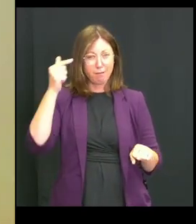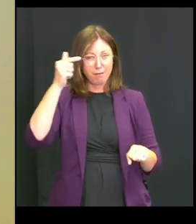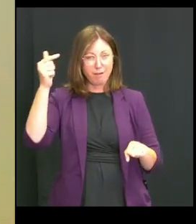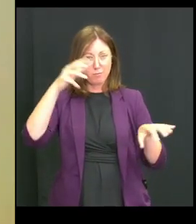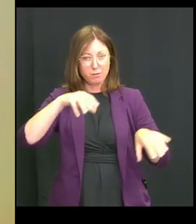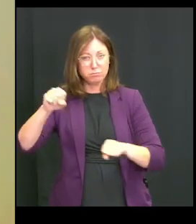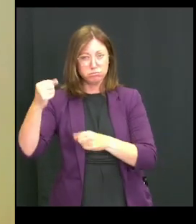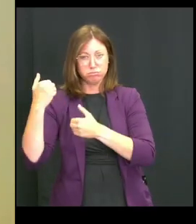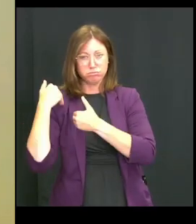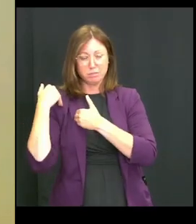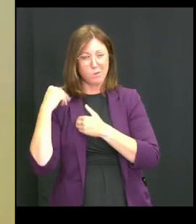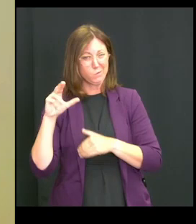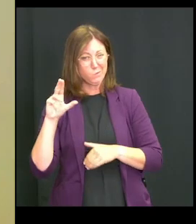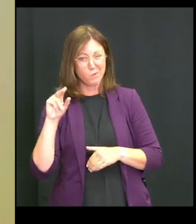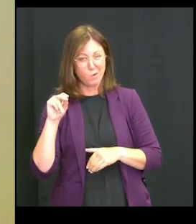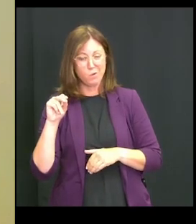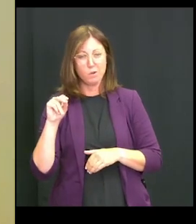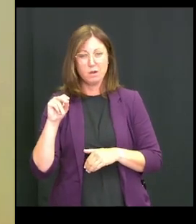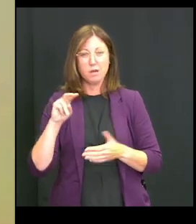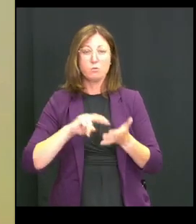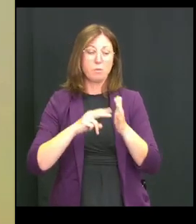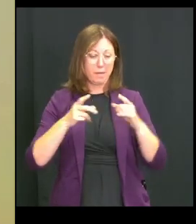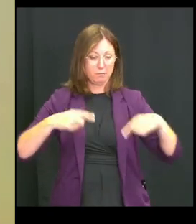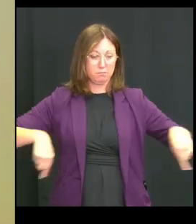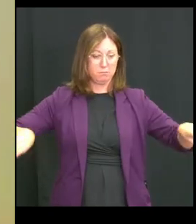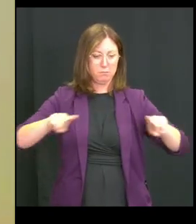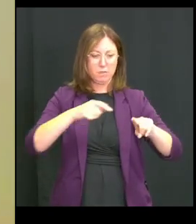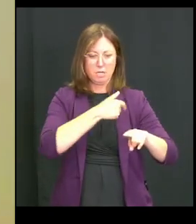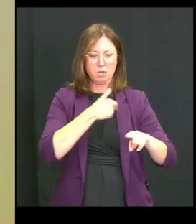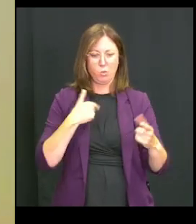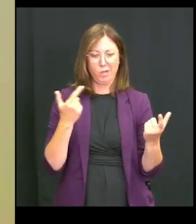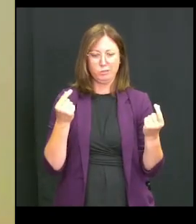which is just to say it's not in our hands collectively to do much about it as Canadians.